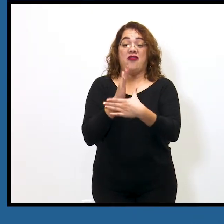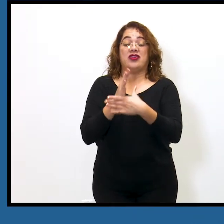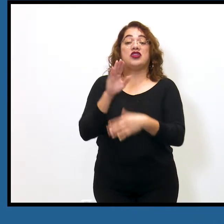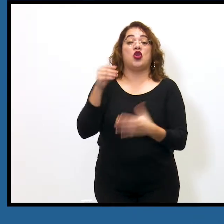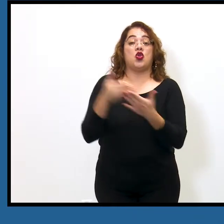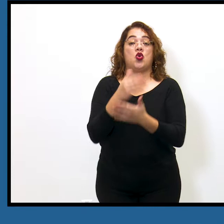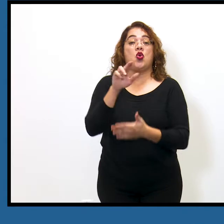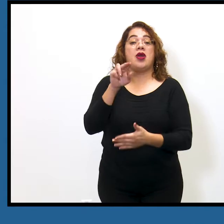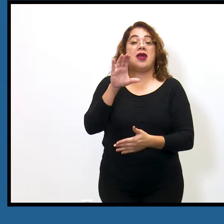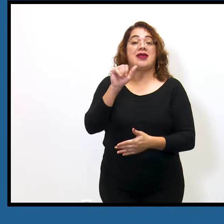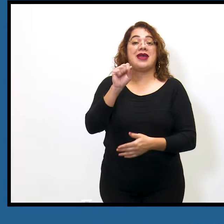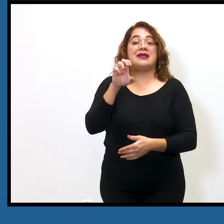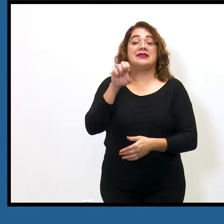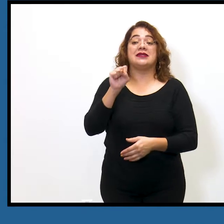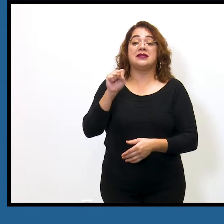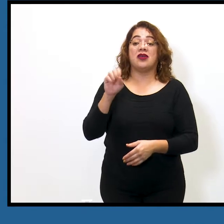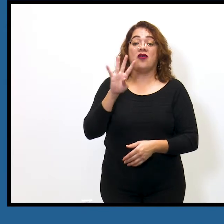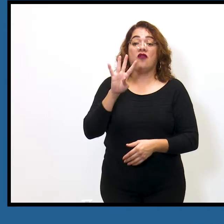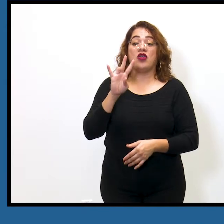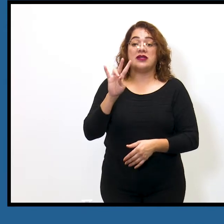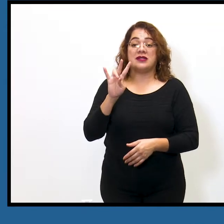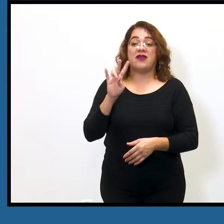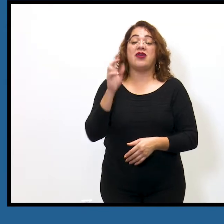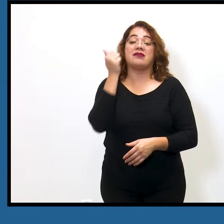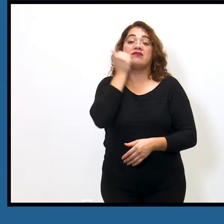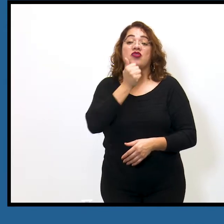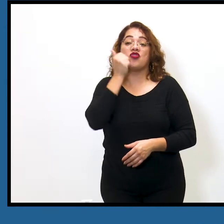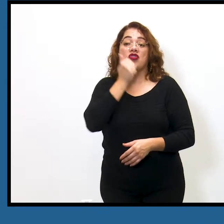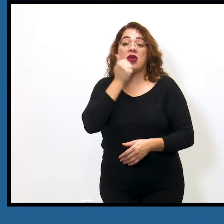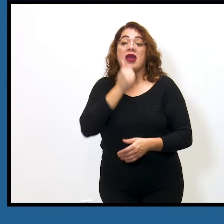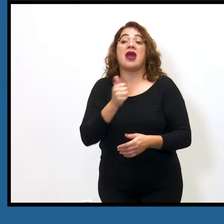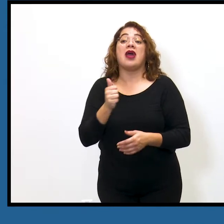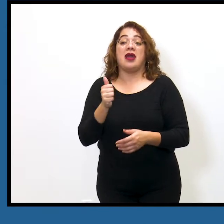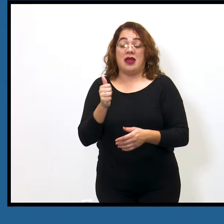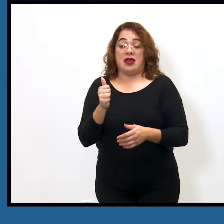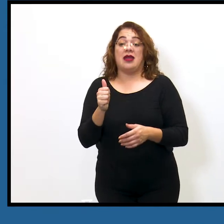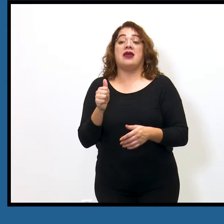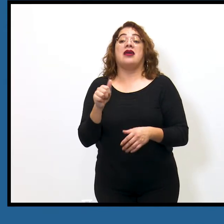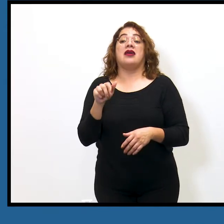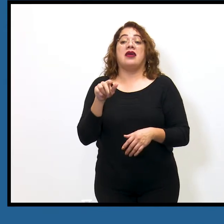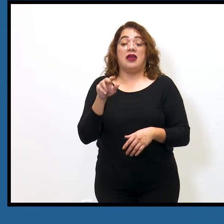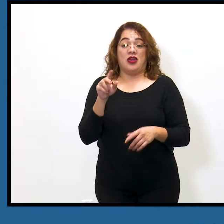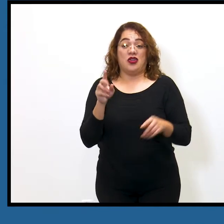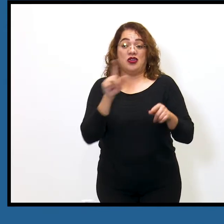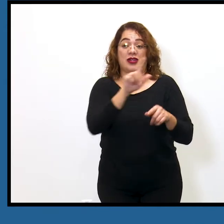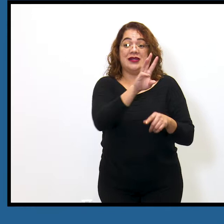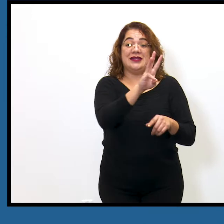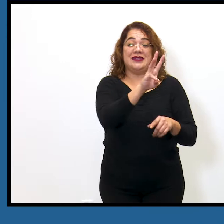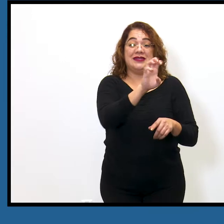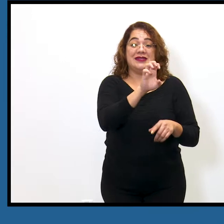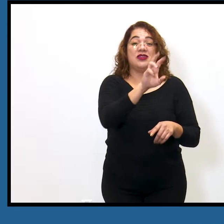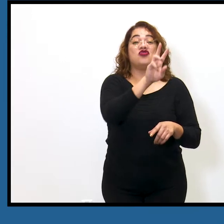on November 1st to 622 on December 18th and that's an increase of over one thousand percent.